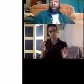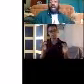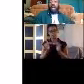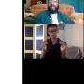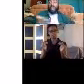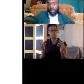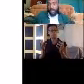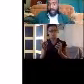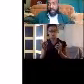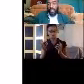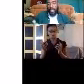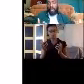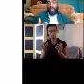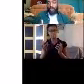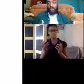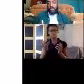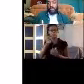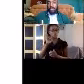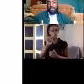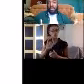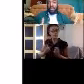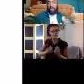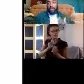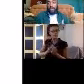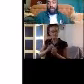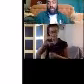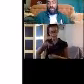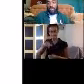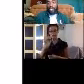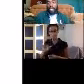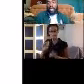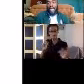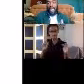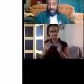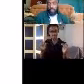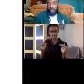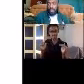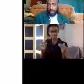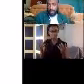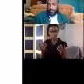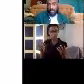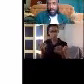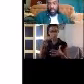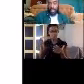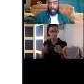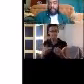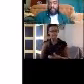what equity looks like, and then also then be able to layer that onto anti-racism.